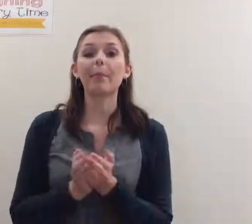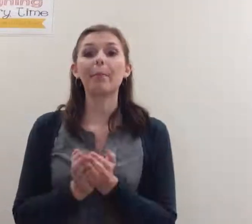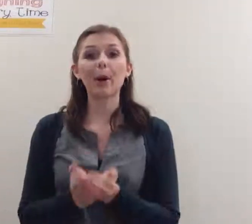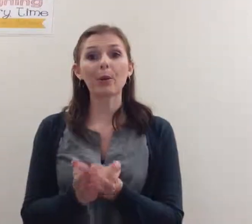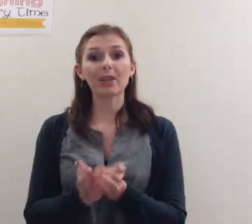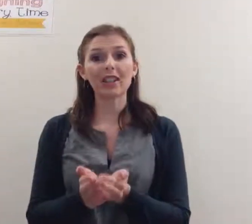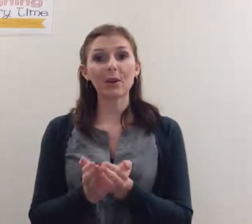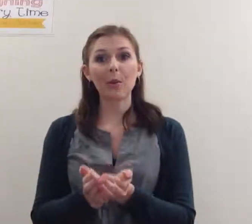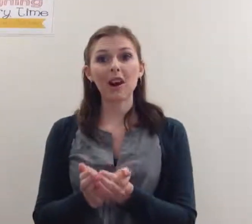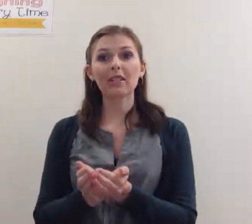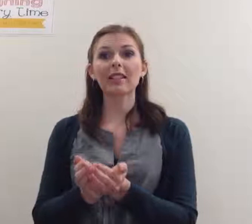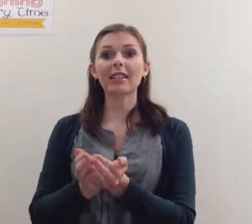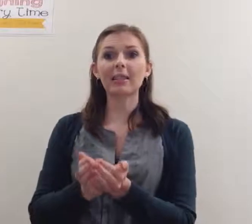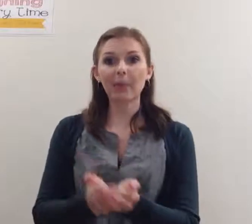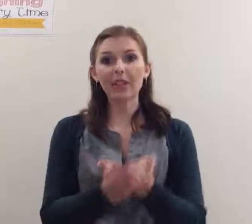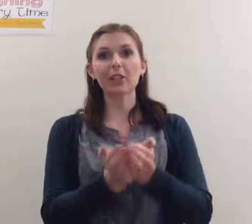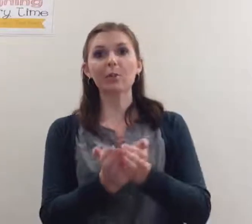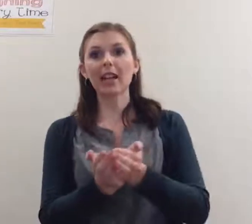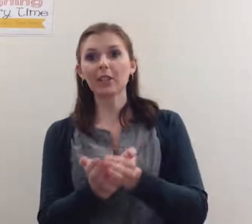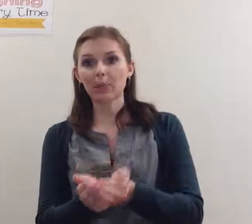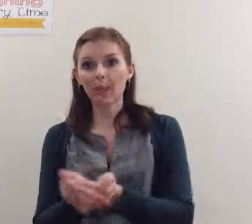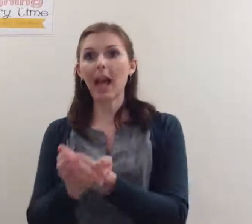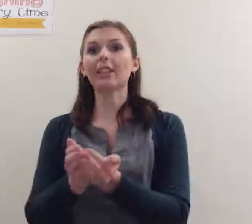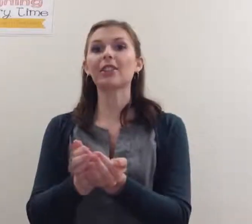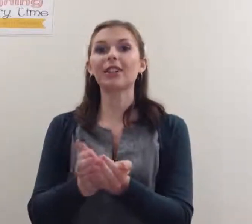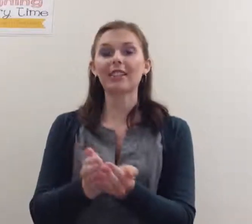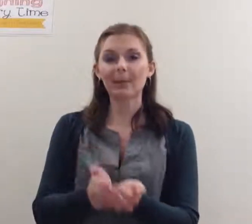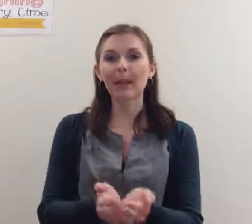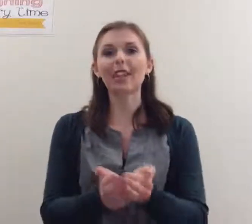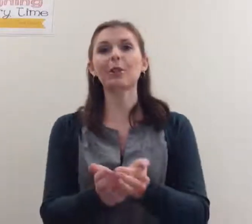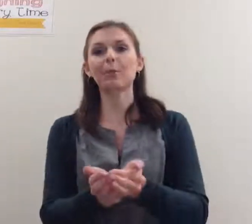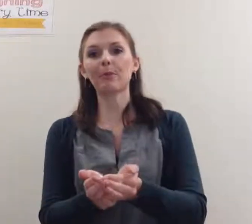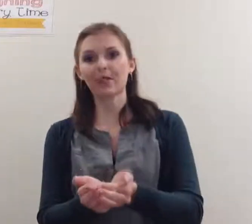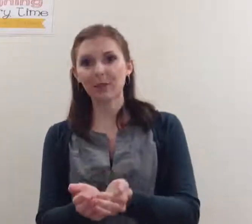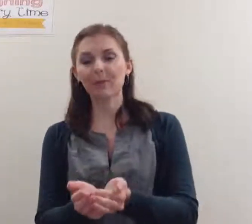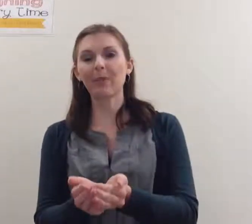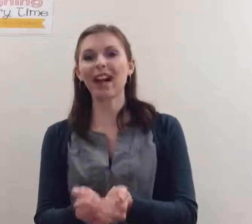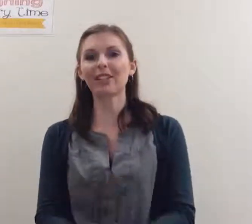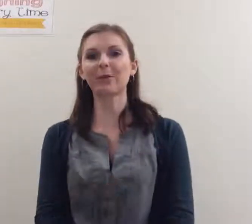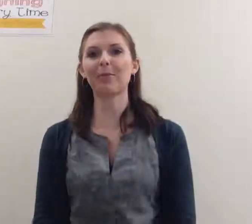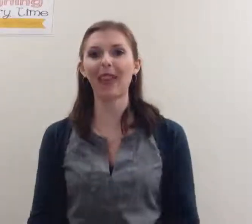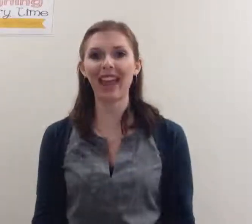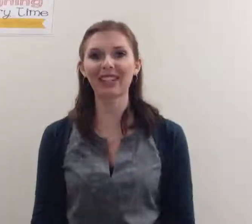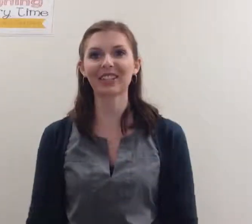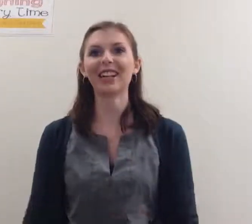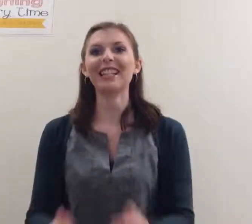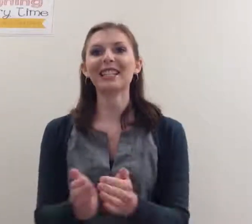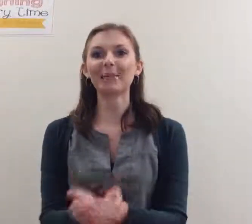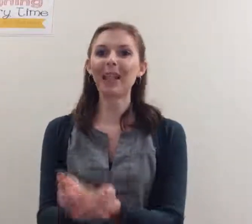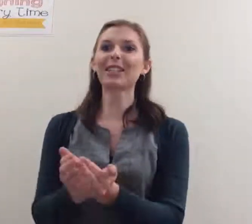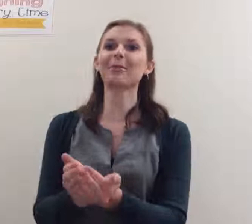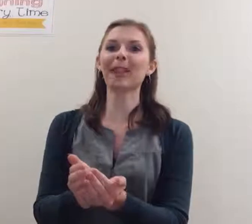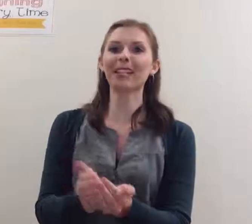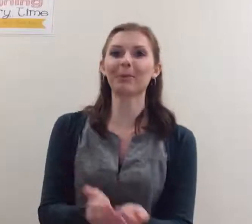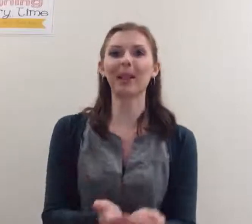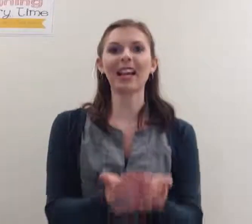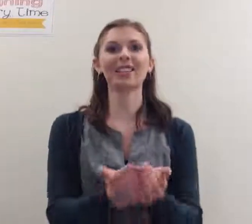The BOAT in the water says splash, splash, splash, splash, sppplllaaa, ssssppplll, splash, splash, splash,